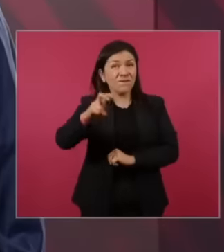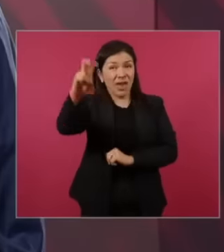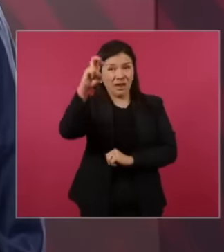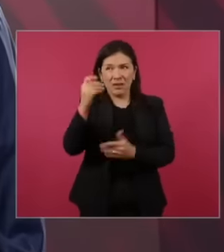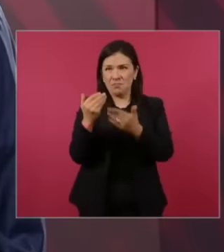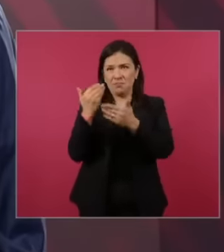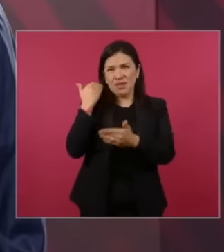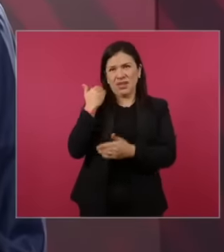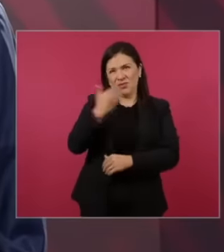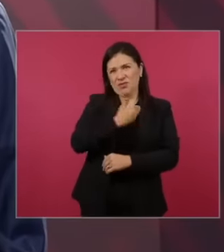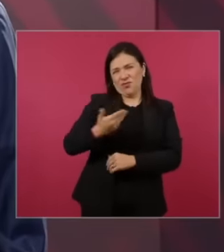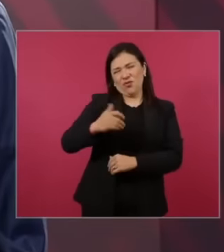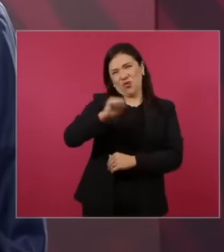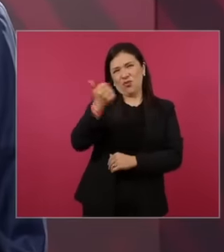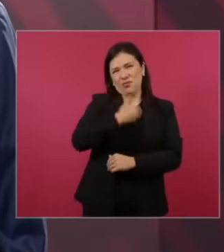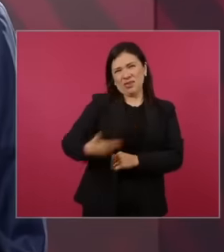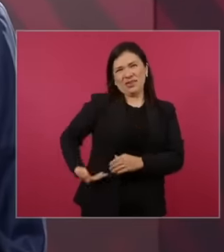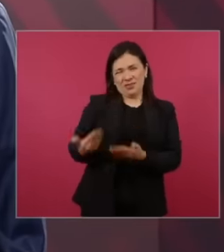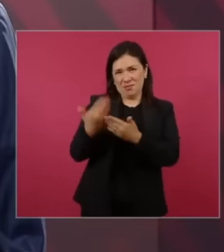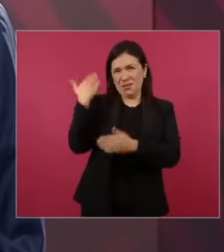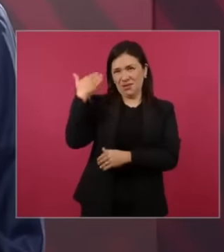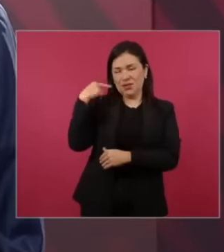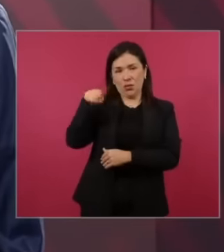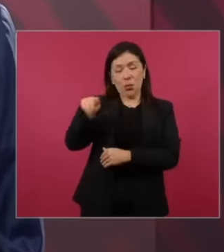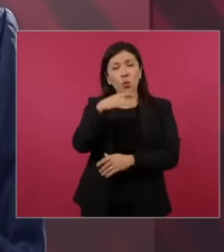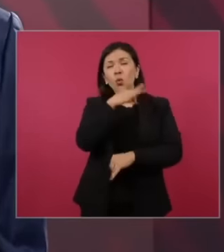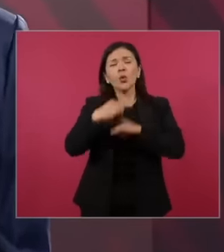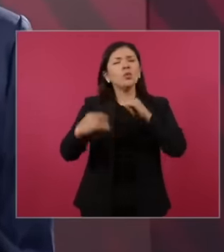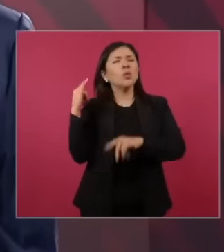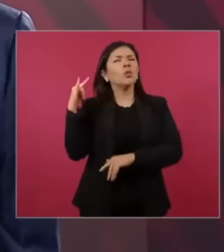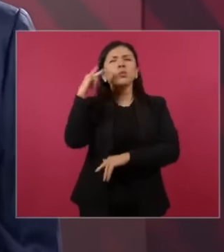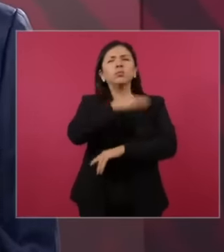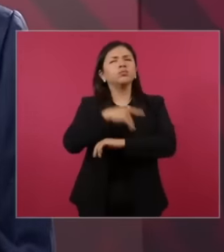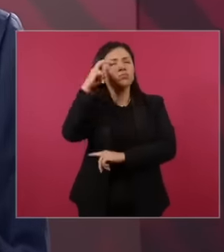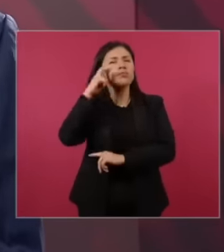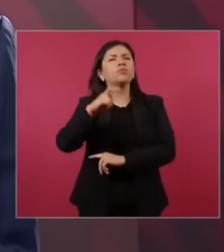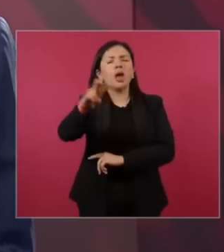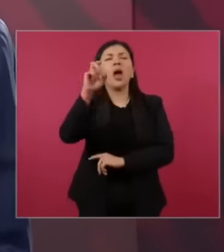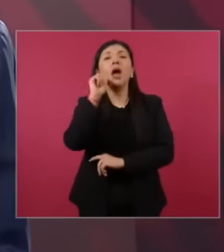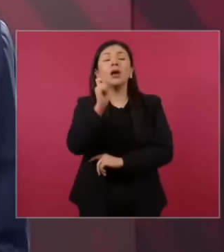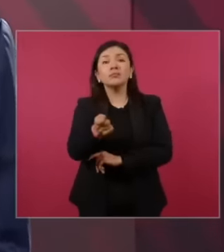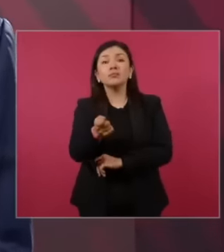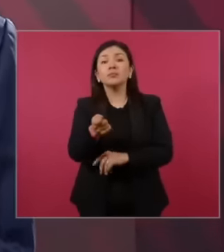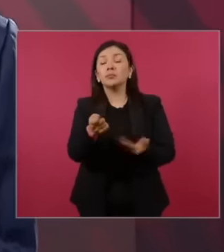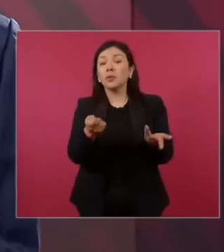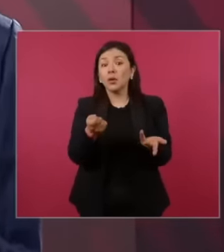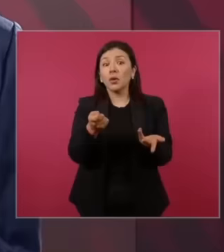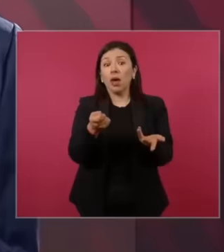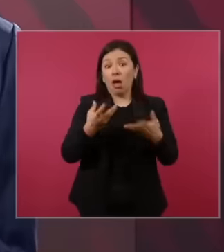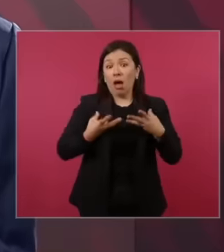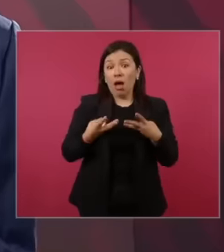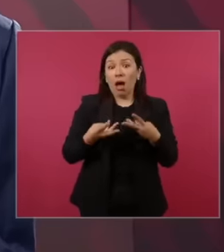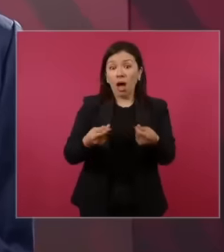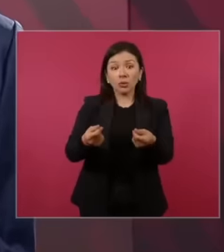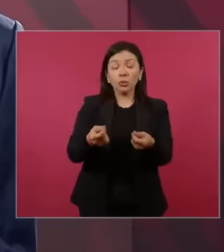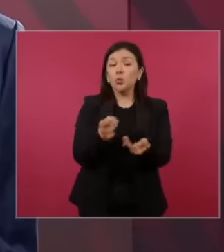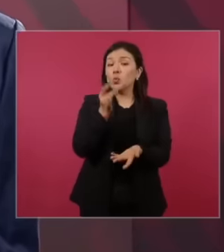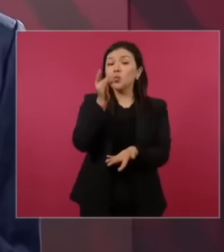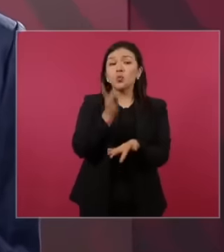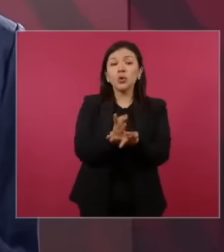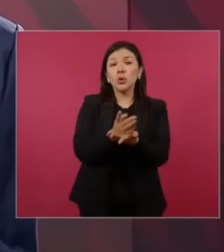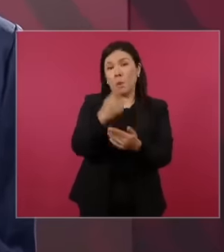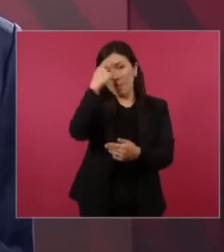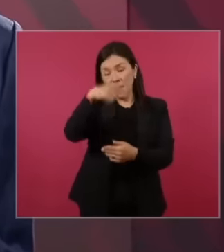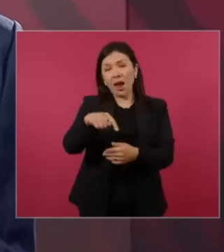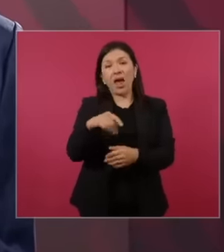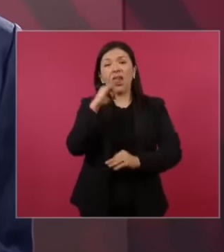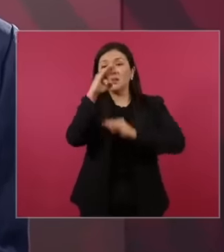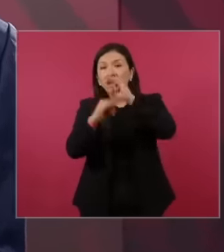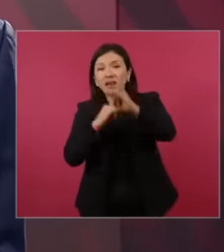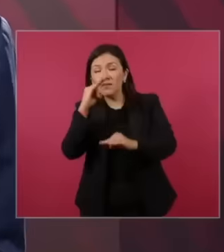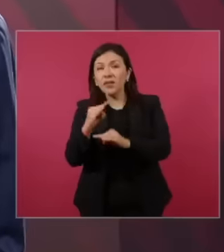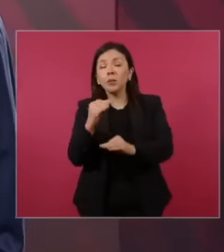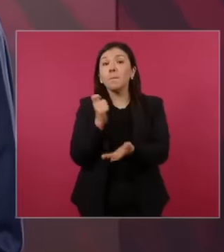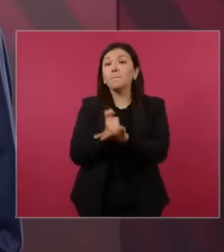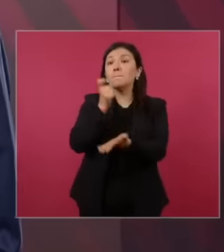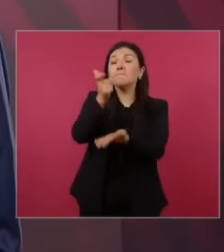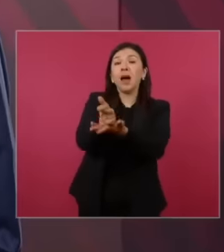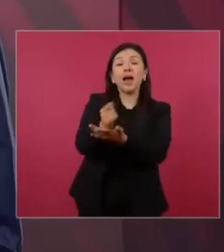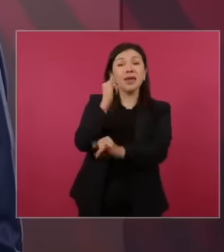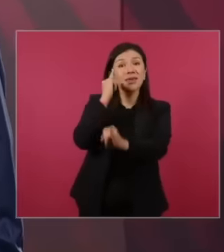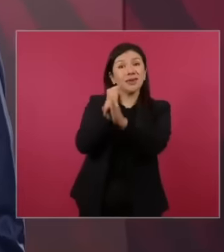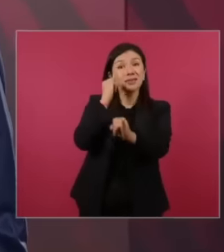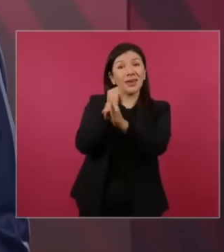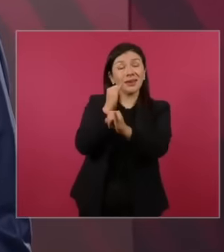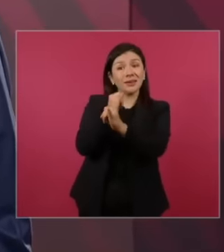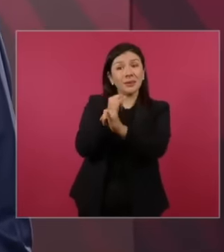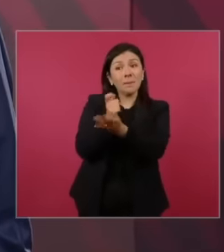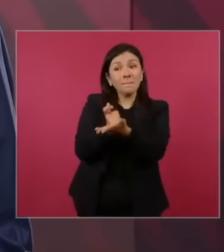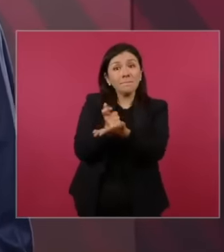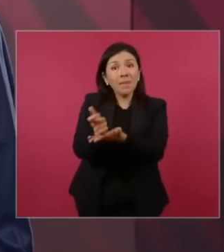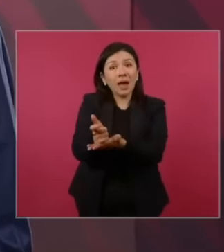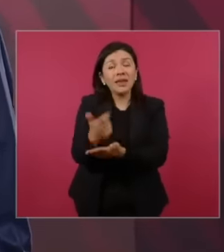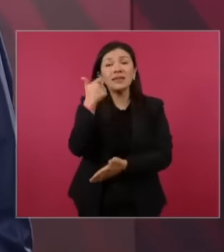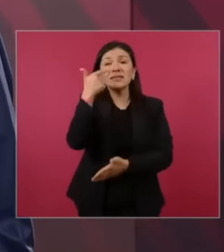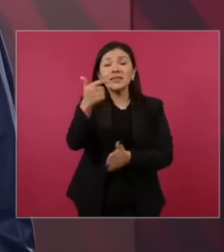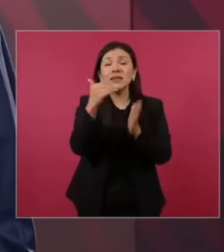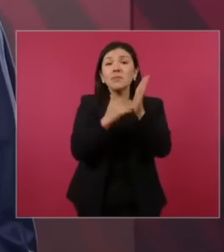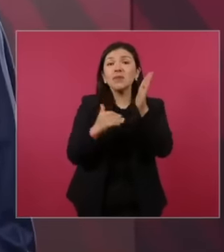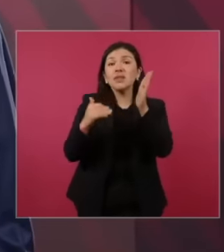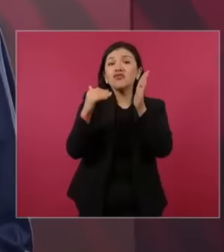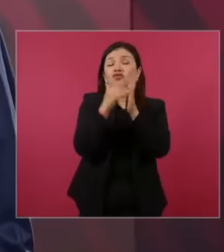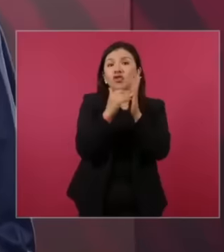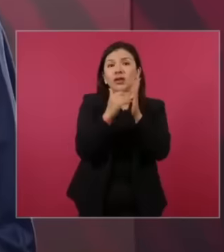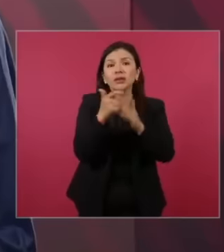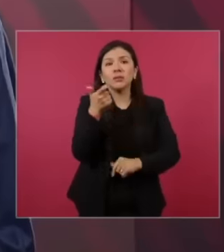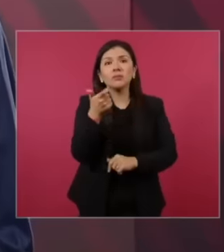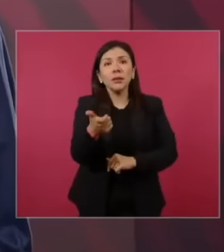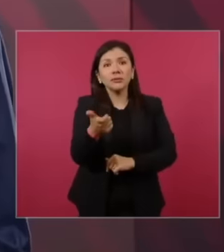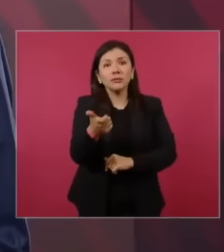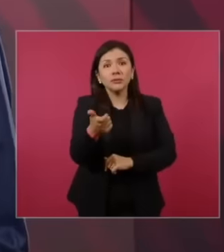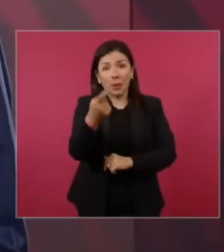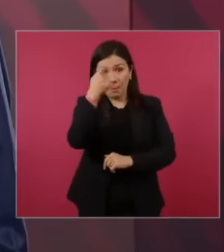last six-year term only in internet service 7 million pesos for the plane